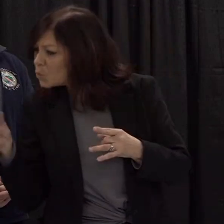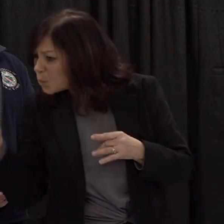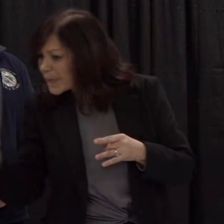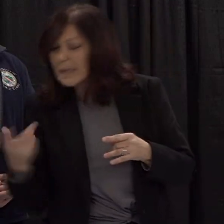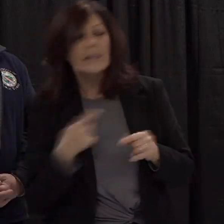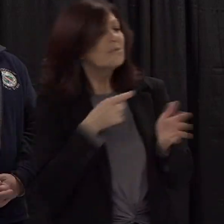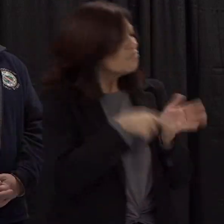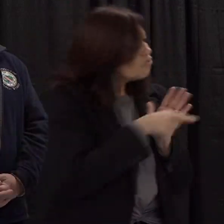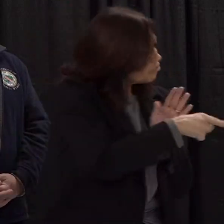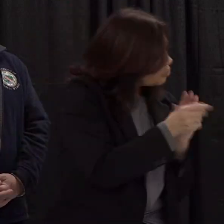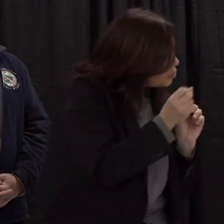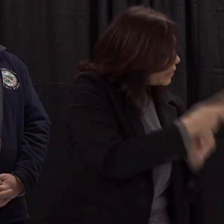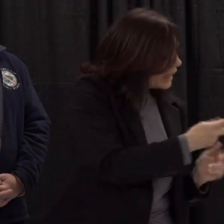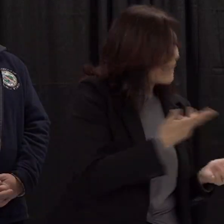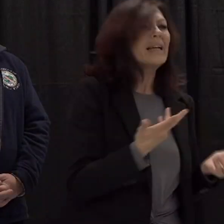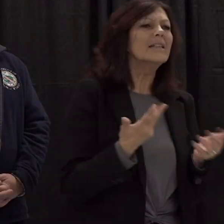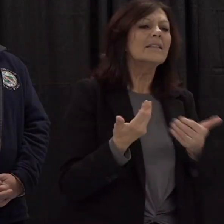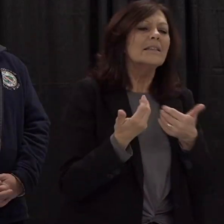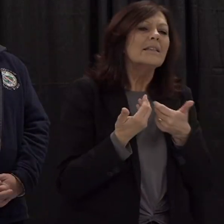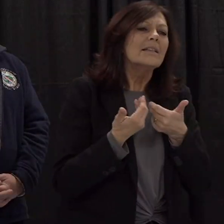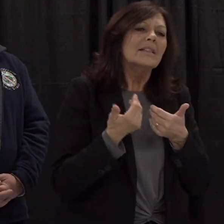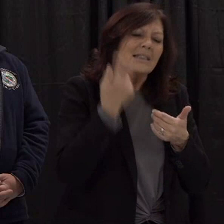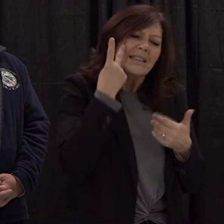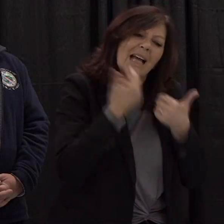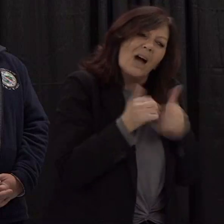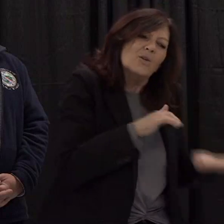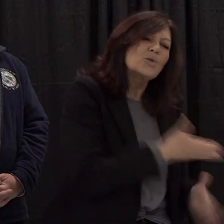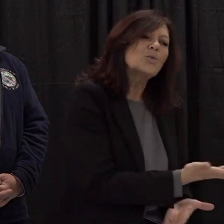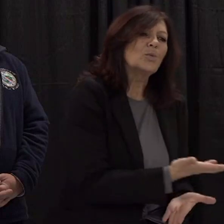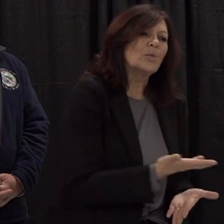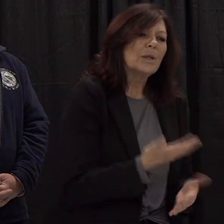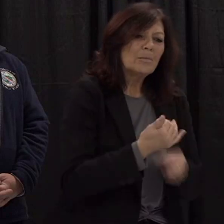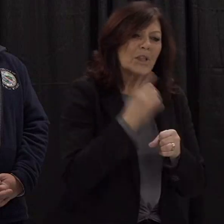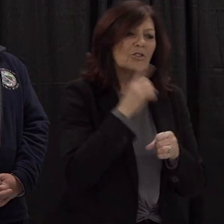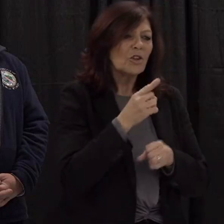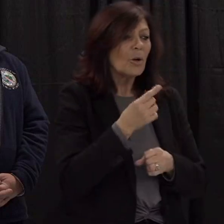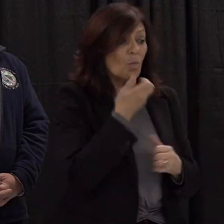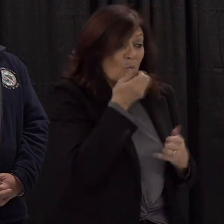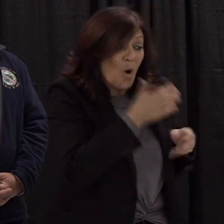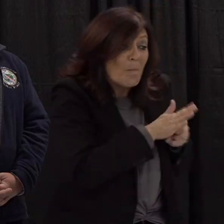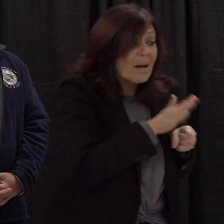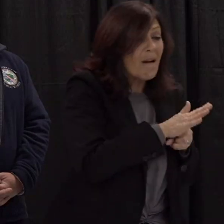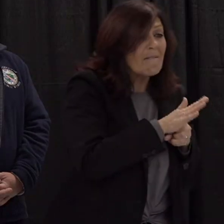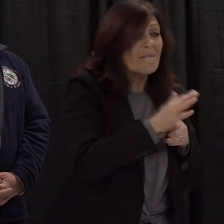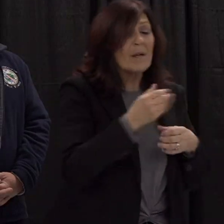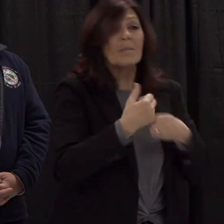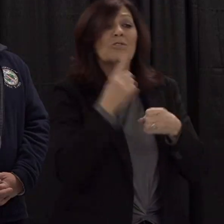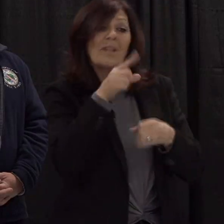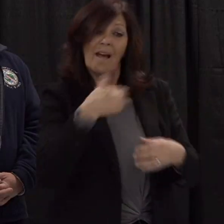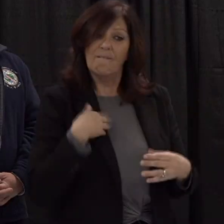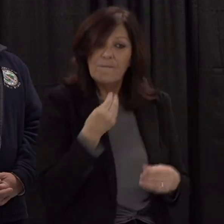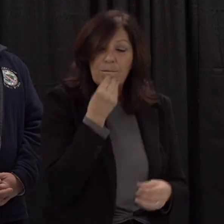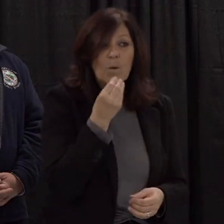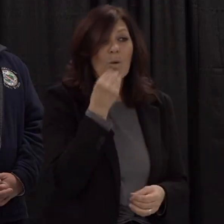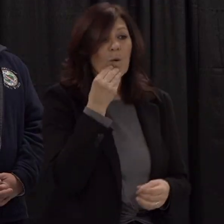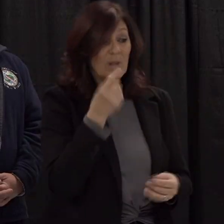especially older adults, check on how you're they're doing. Make sure that they're heat high. Enough. You know, make sure they have food, make sure that they're eating